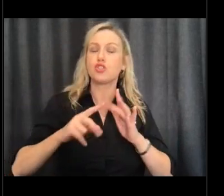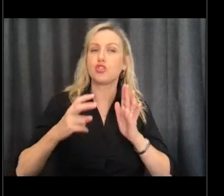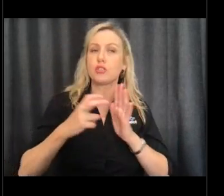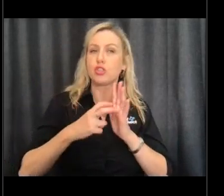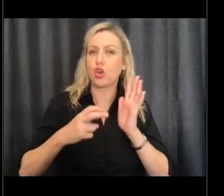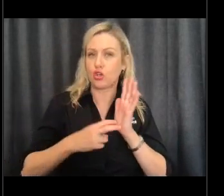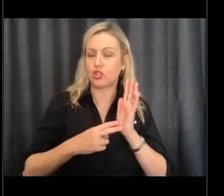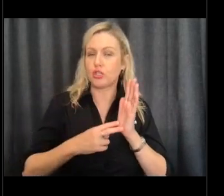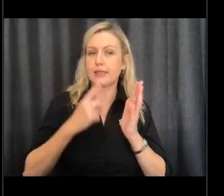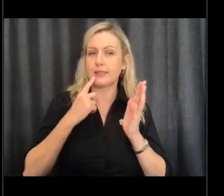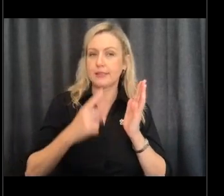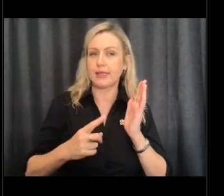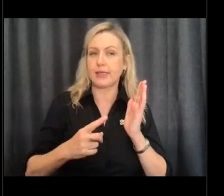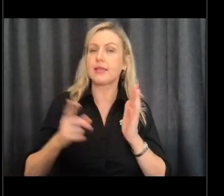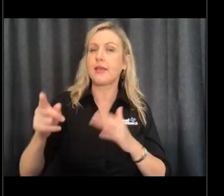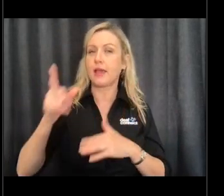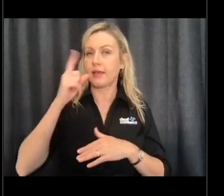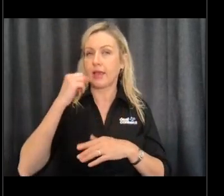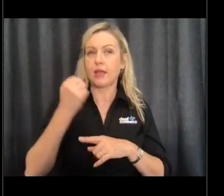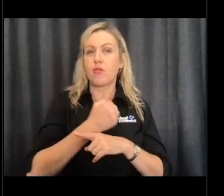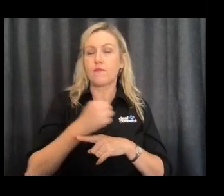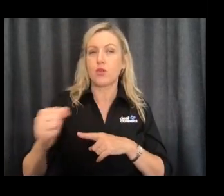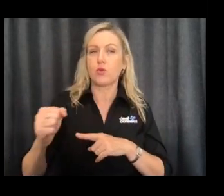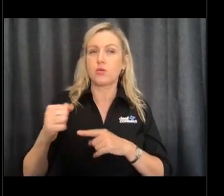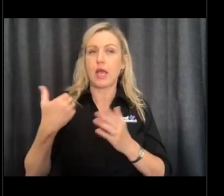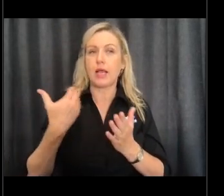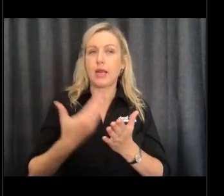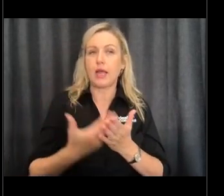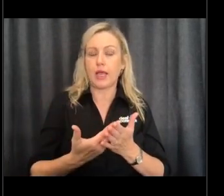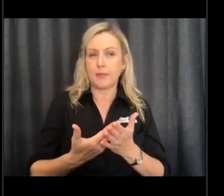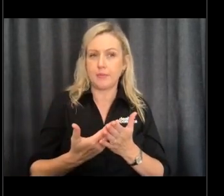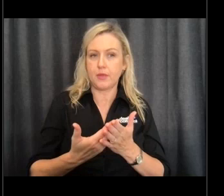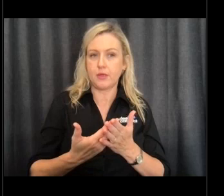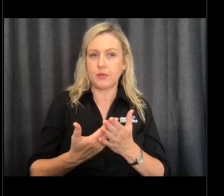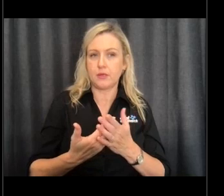to refuse a claim because that's an omission after the contract.